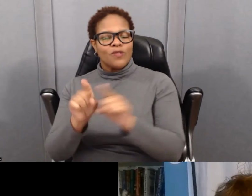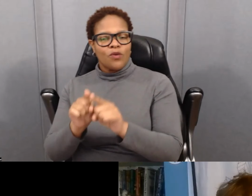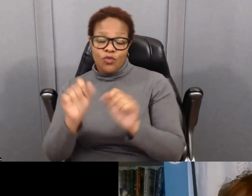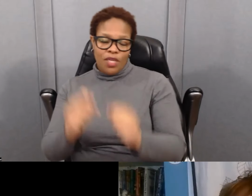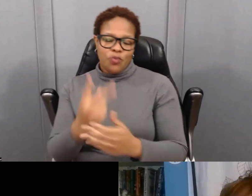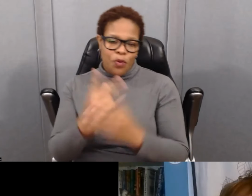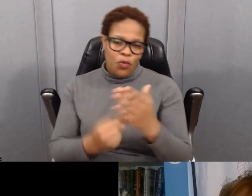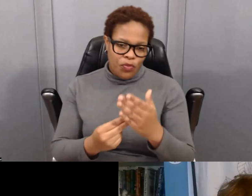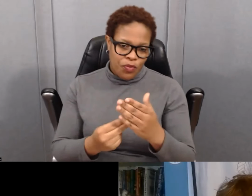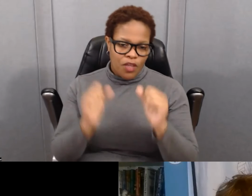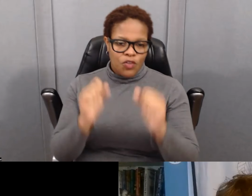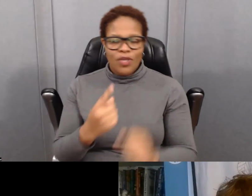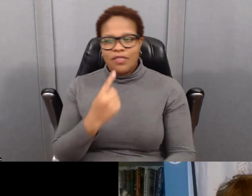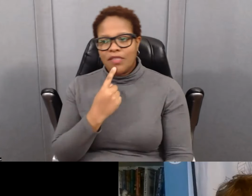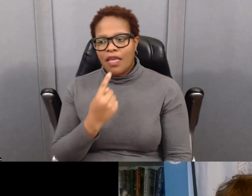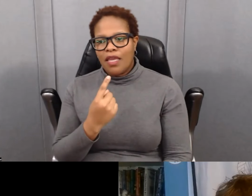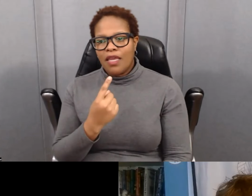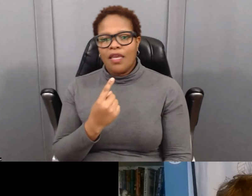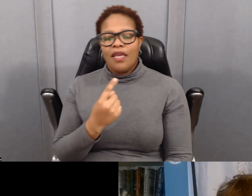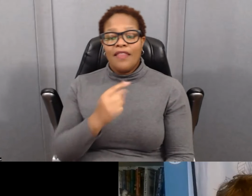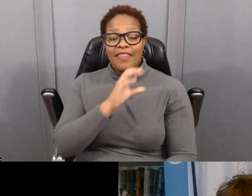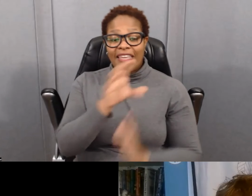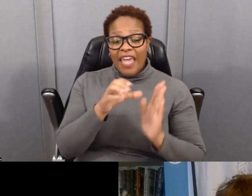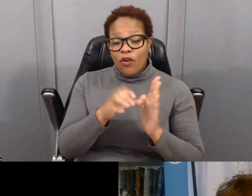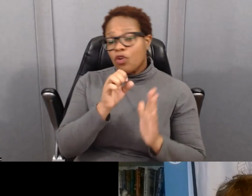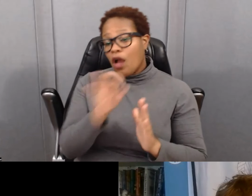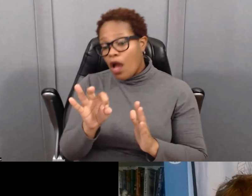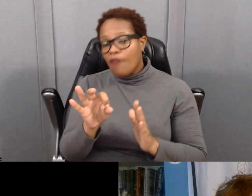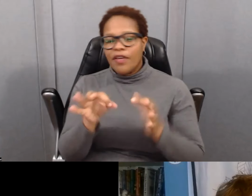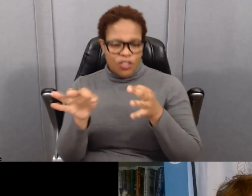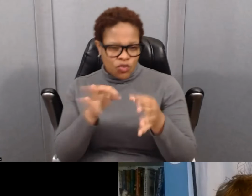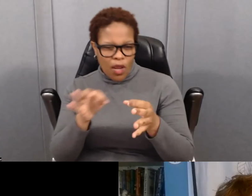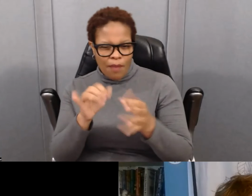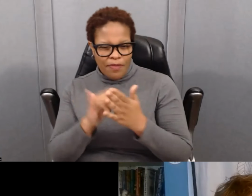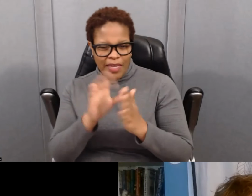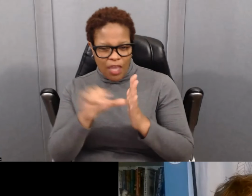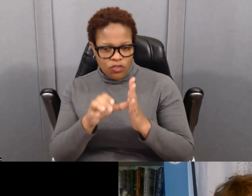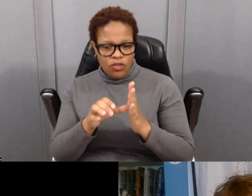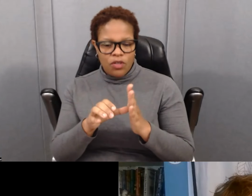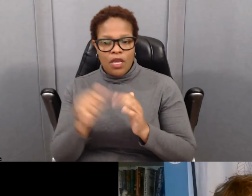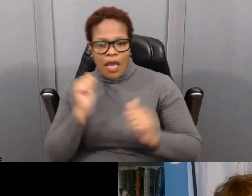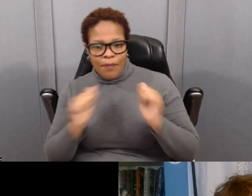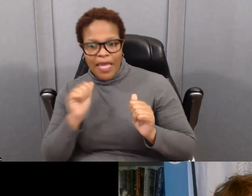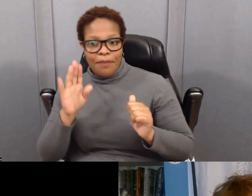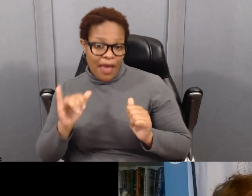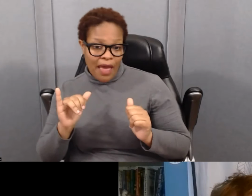You can say the character of, describe what that character is, played by the person describing that person.